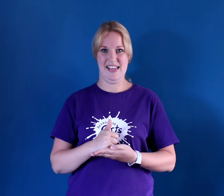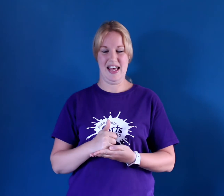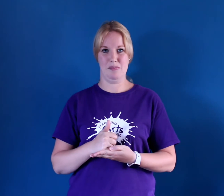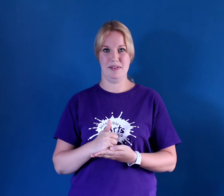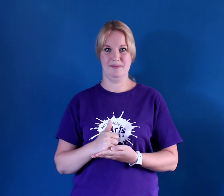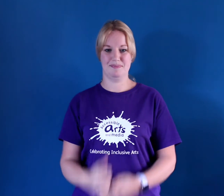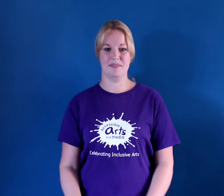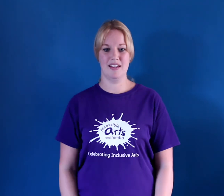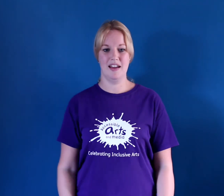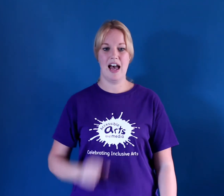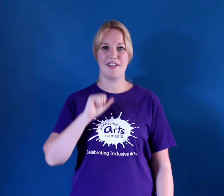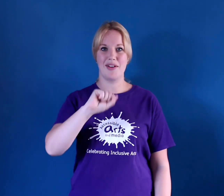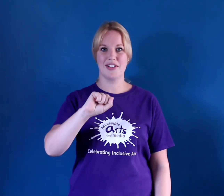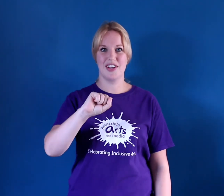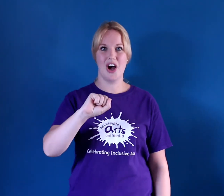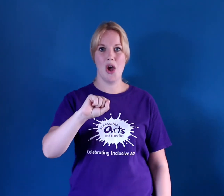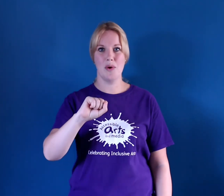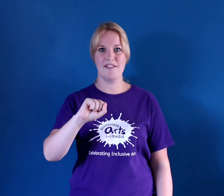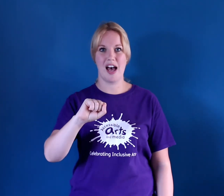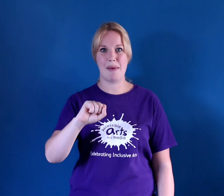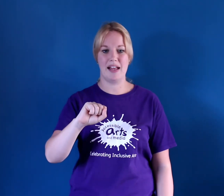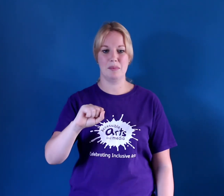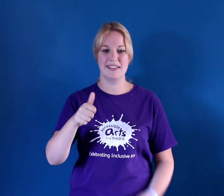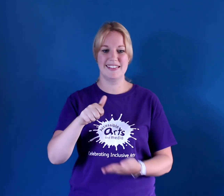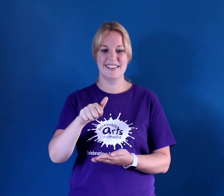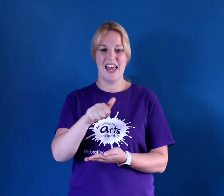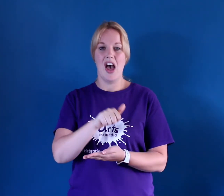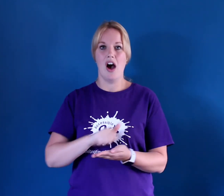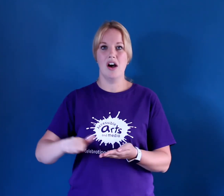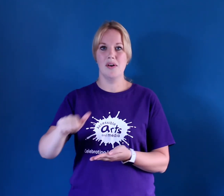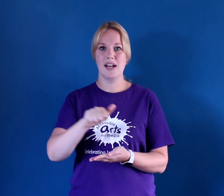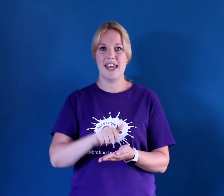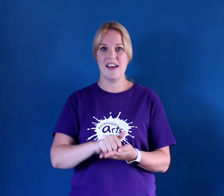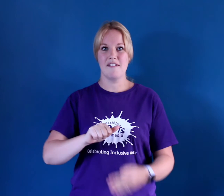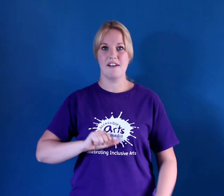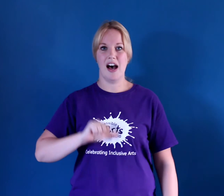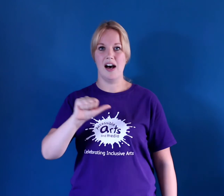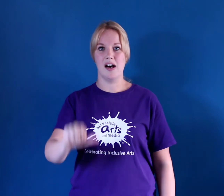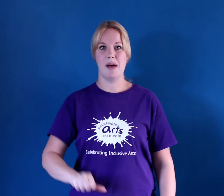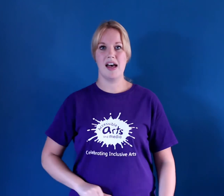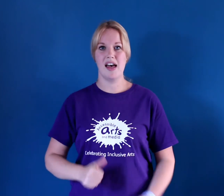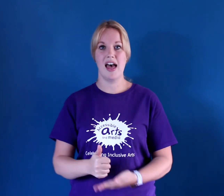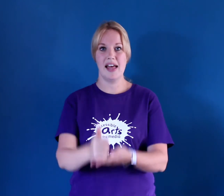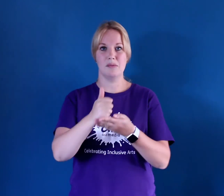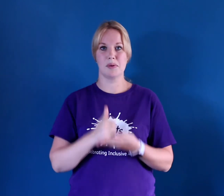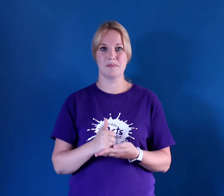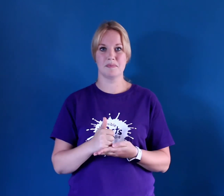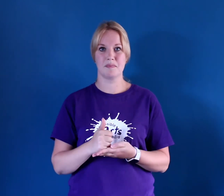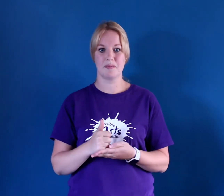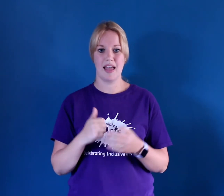help. Have a go your turn, holy farmer help. Holy farmer help.